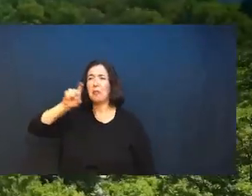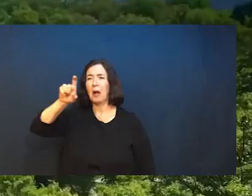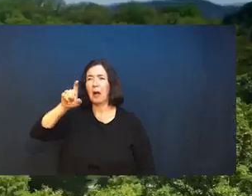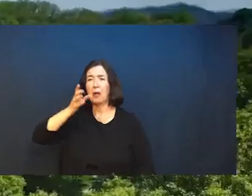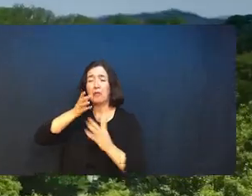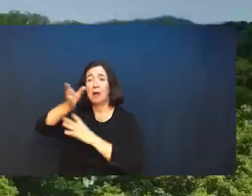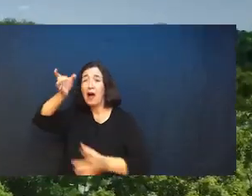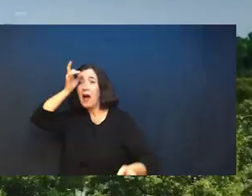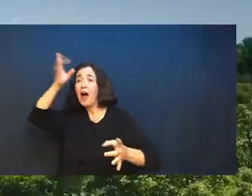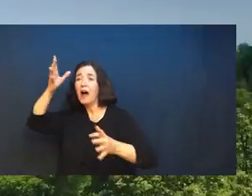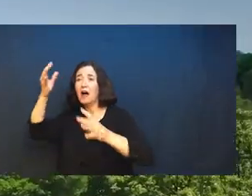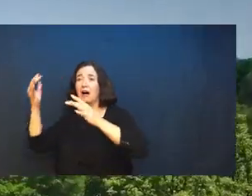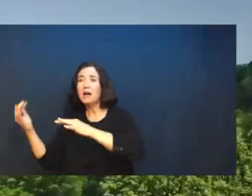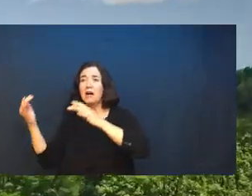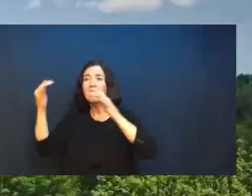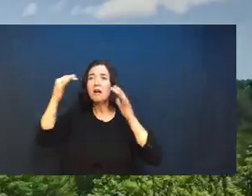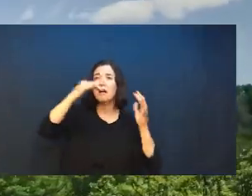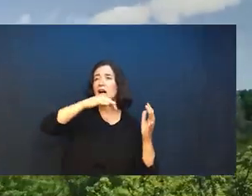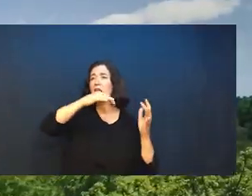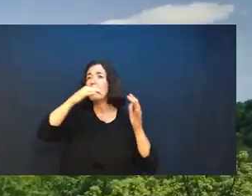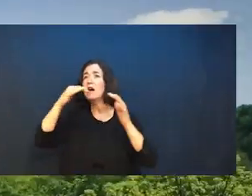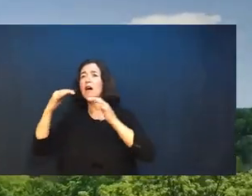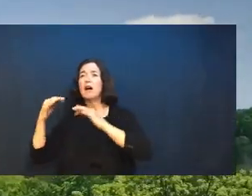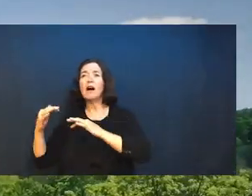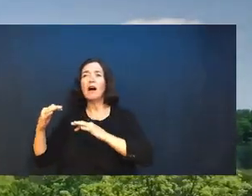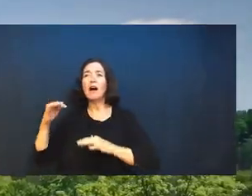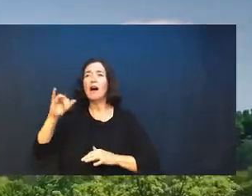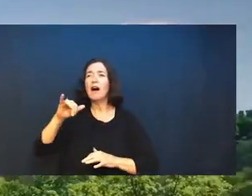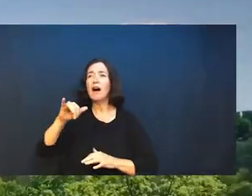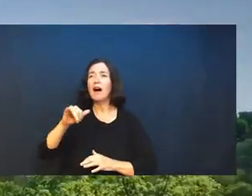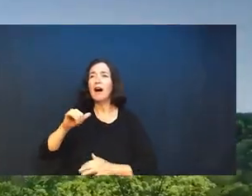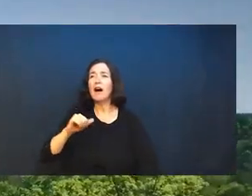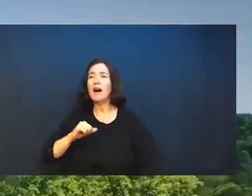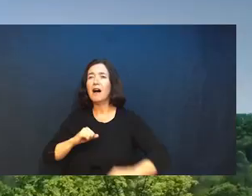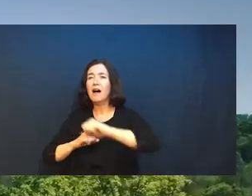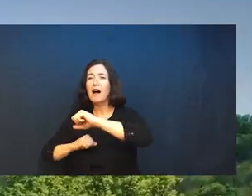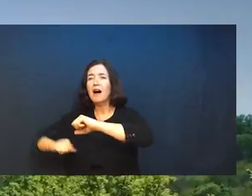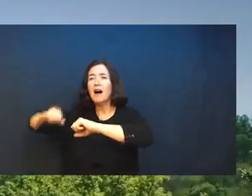through the perilous fight,